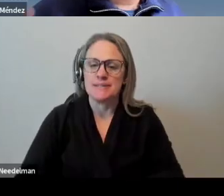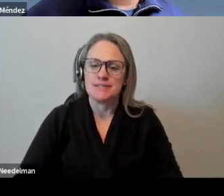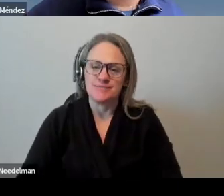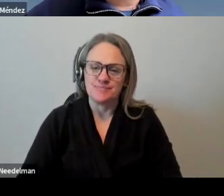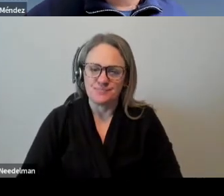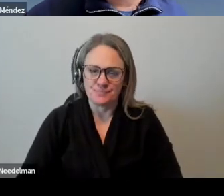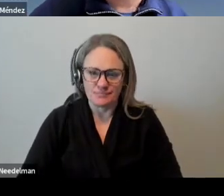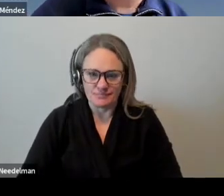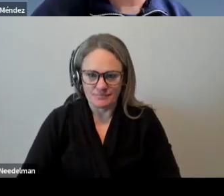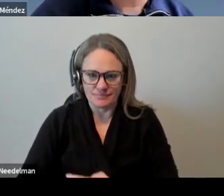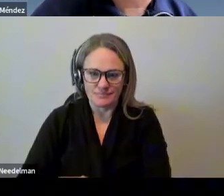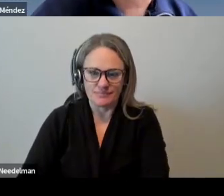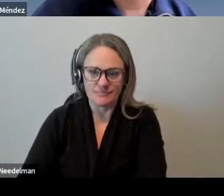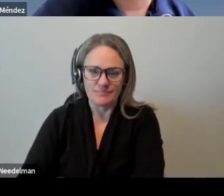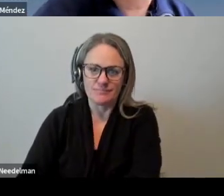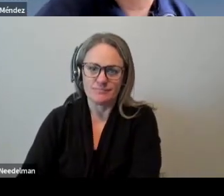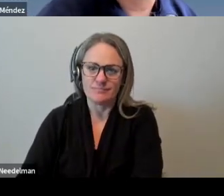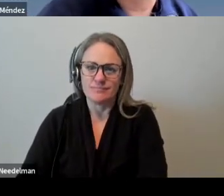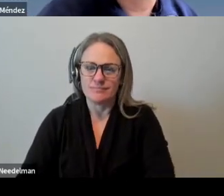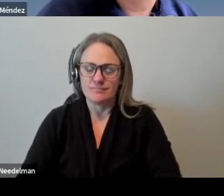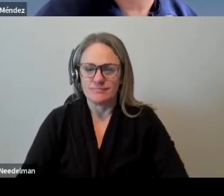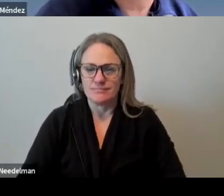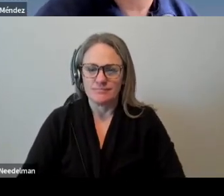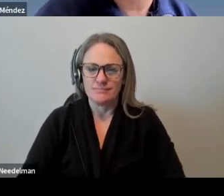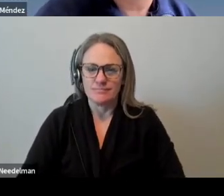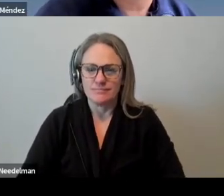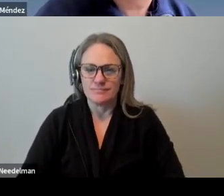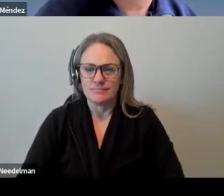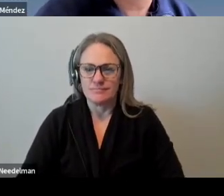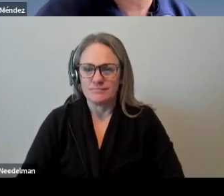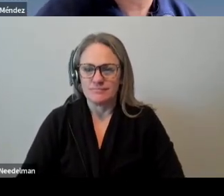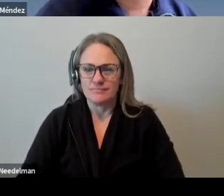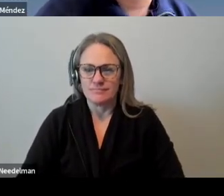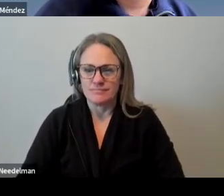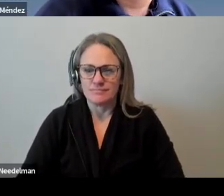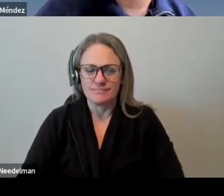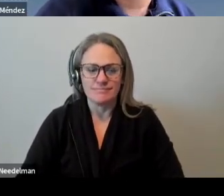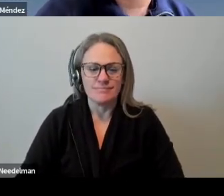Just to remind you that we're committed to making this event accessible.